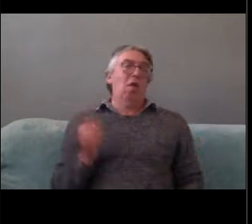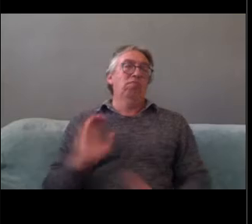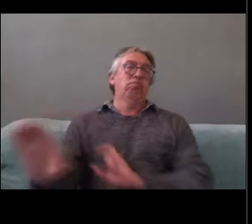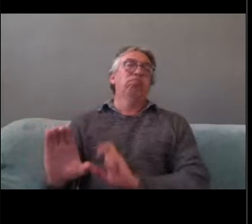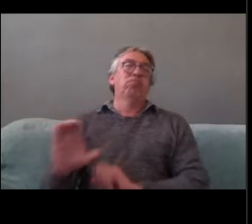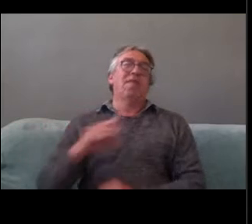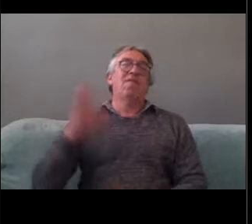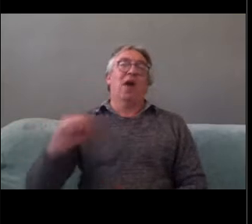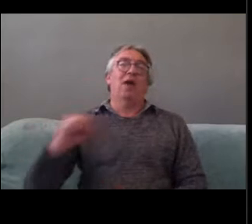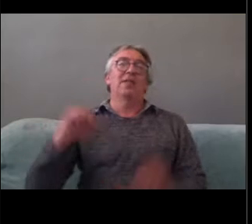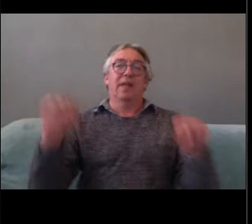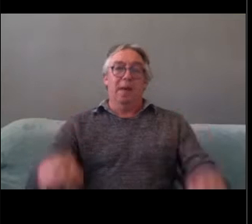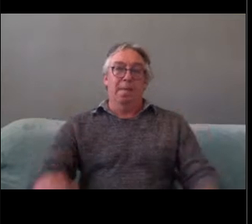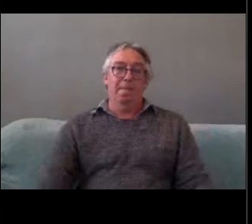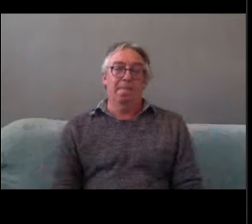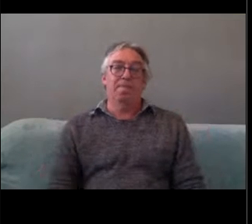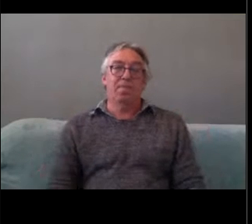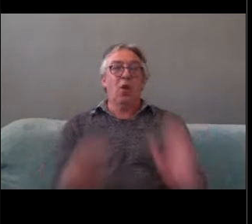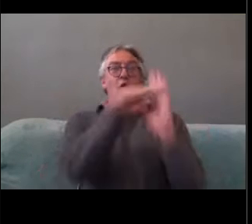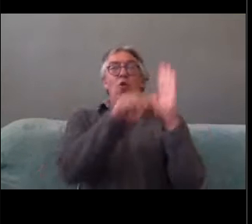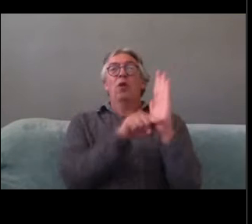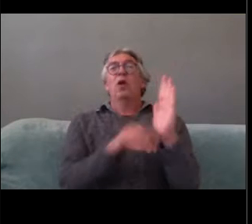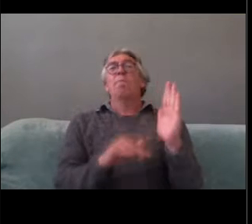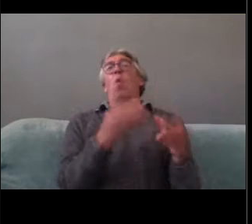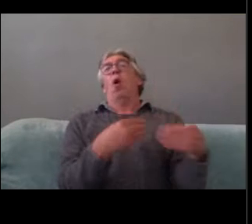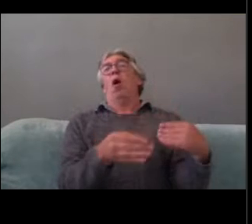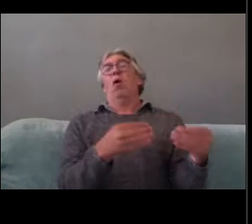It means Member States can use immediately the funds.